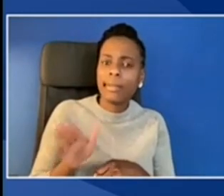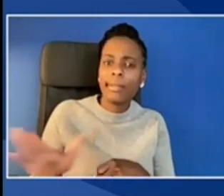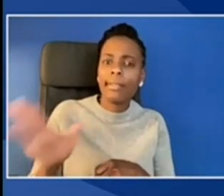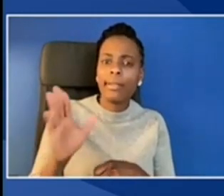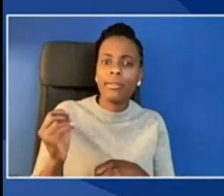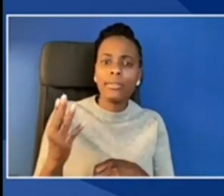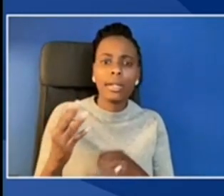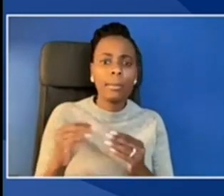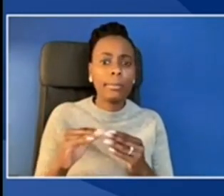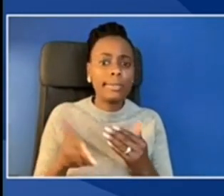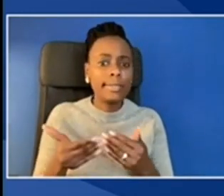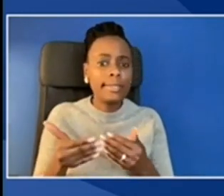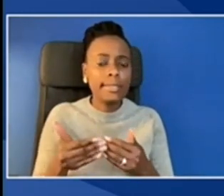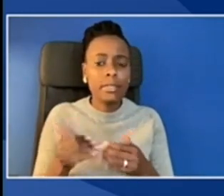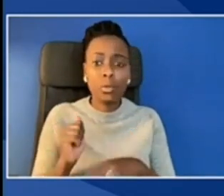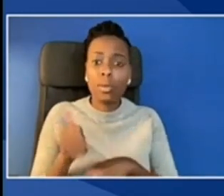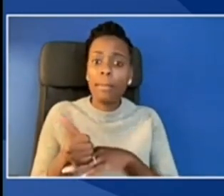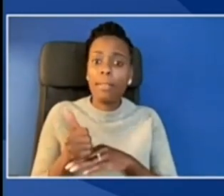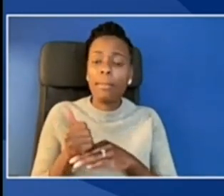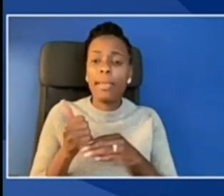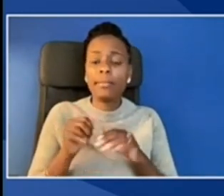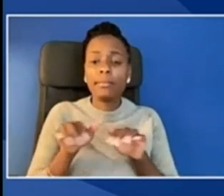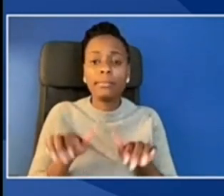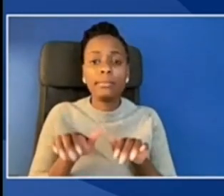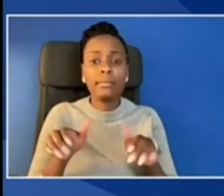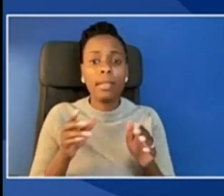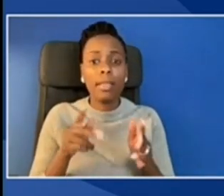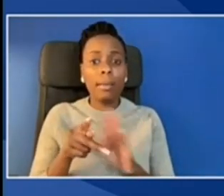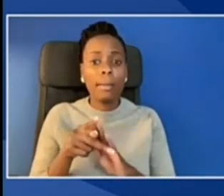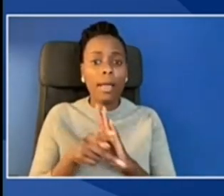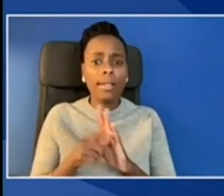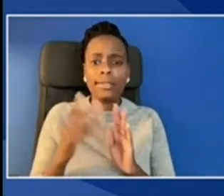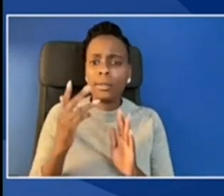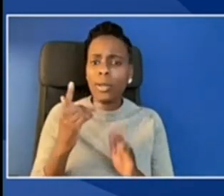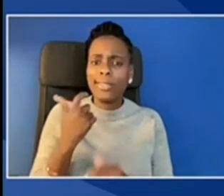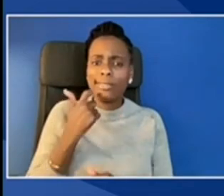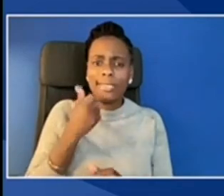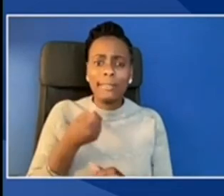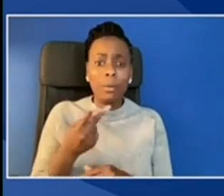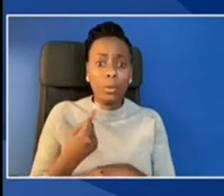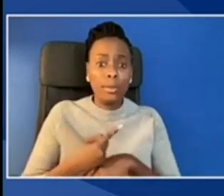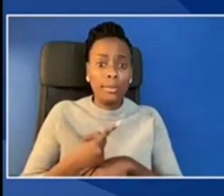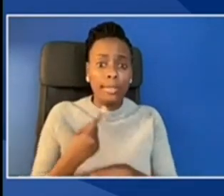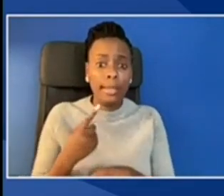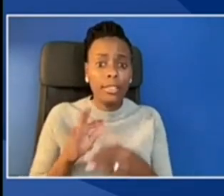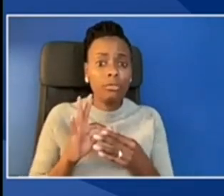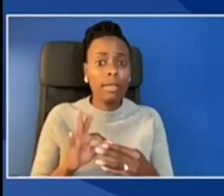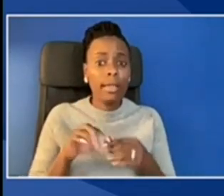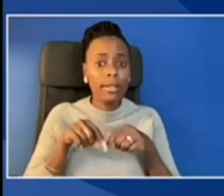policies? Because I guess from what I've heard over the last couple of days related to these topics, they just- they're solely